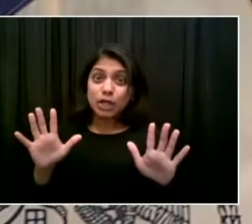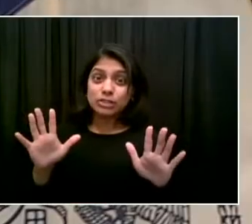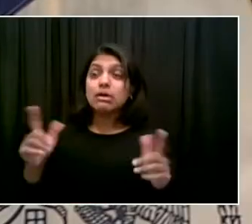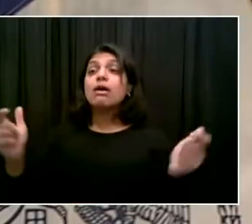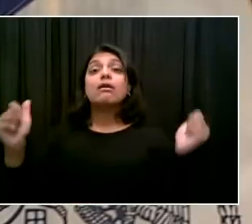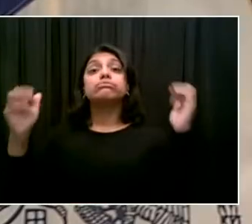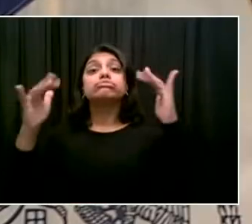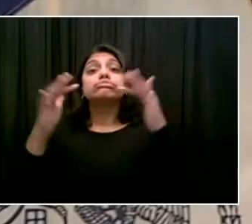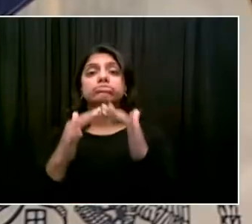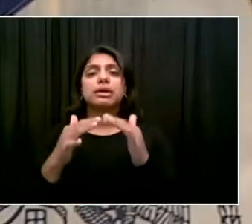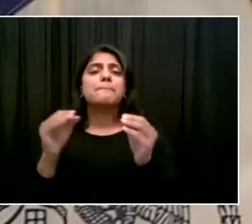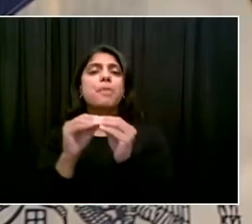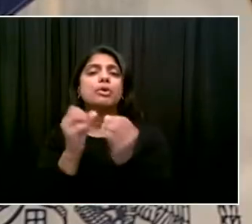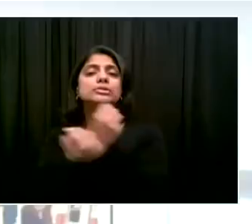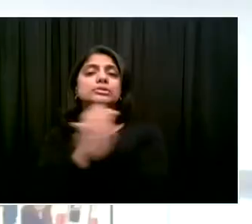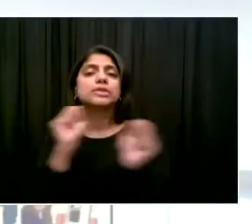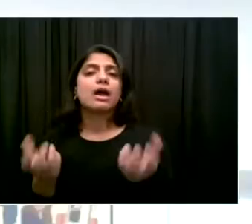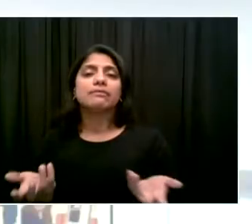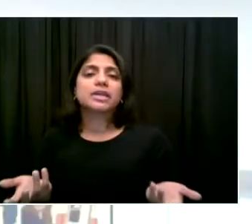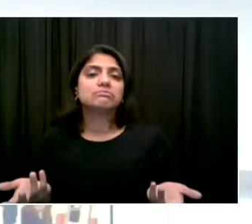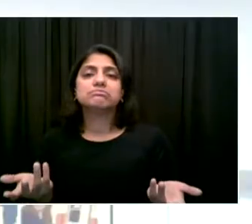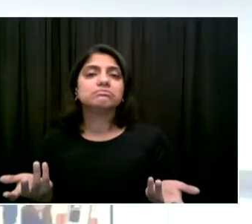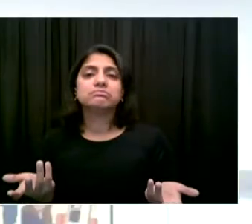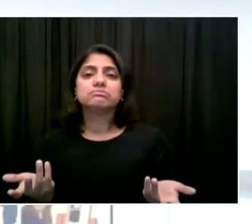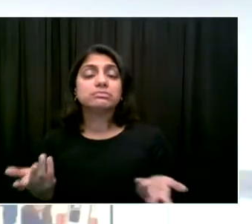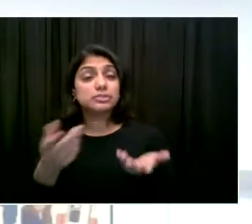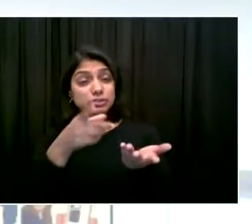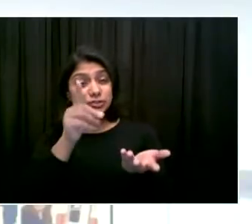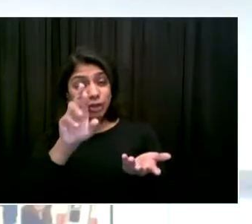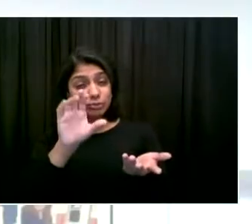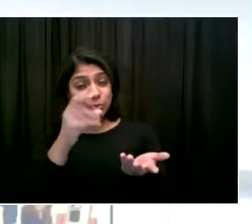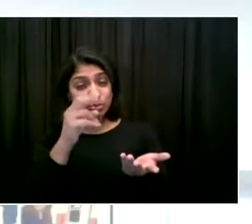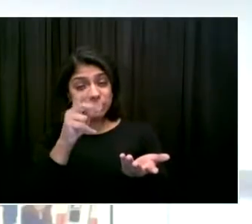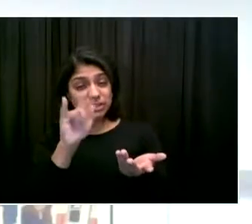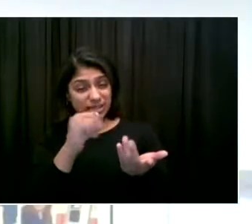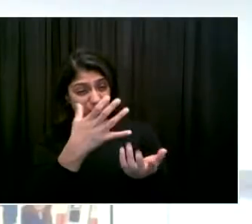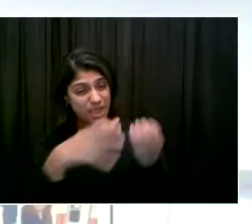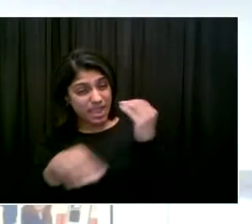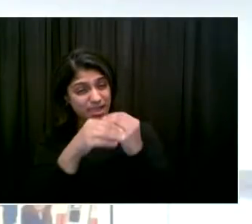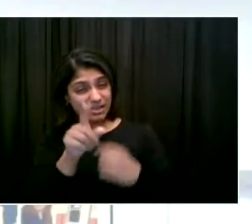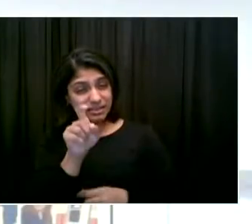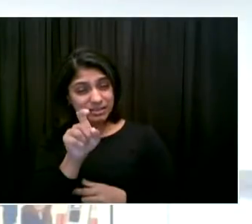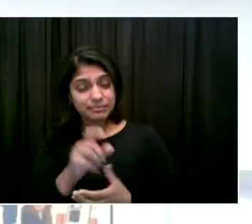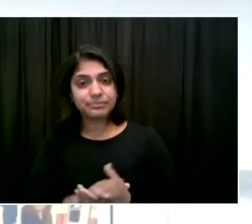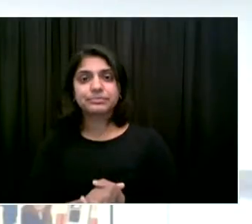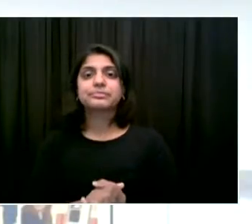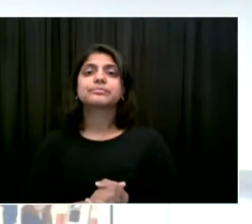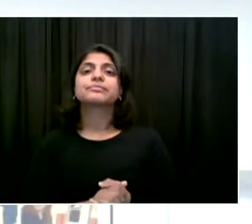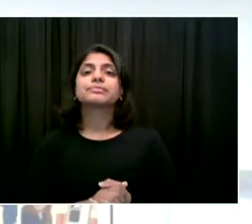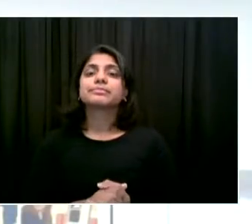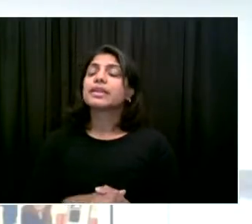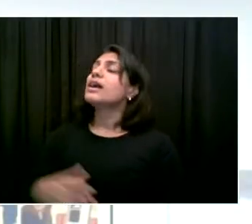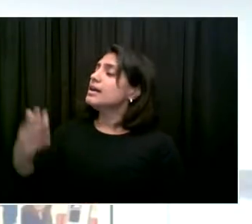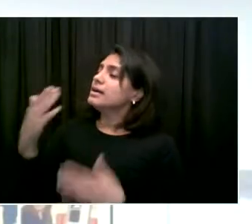BOOSTERS, THAT ISTE HWY ATO MAKGE ATHERINGS WORK BT ES AND WITH THAT, WE TURN TO DR. CHOKSHI.